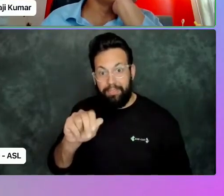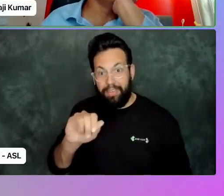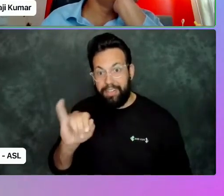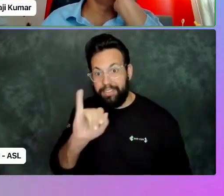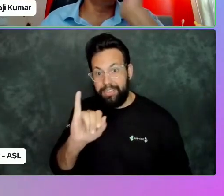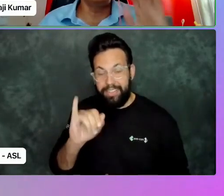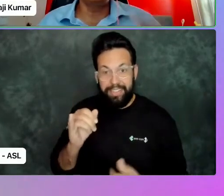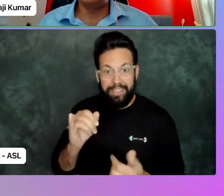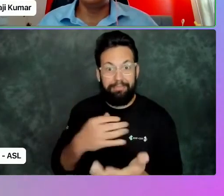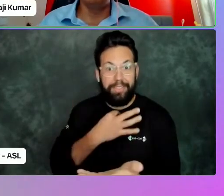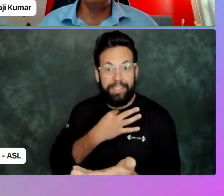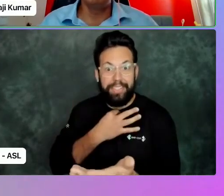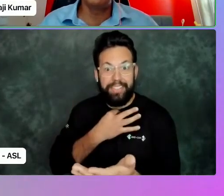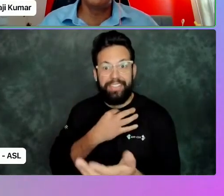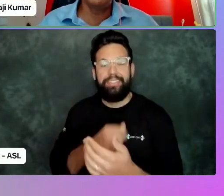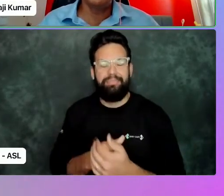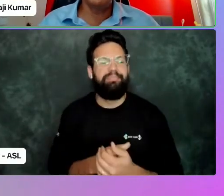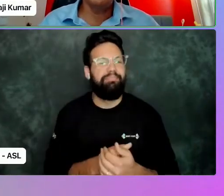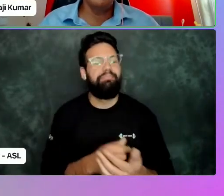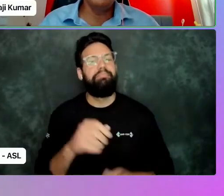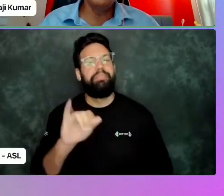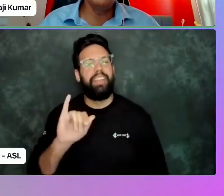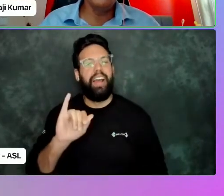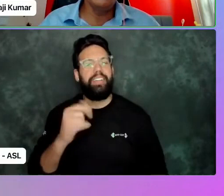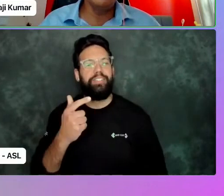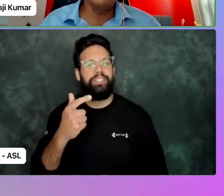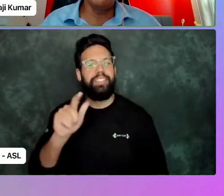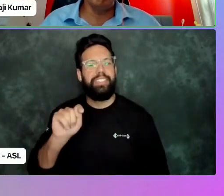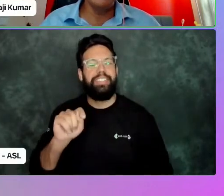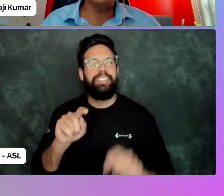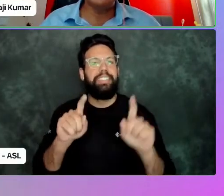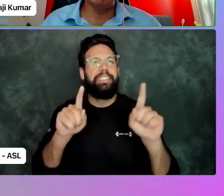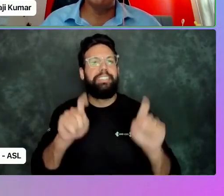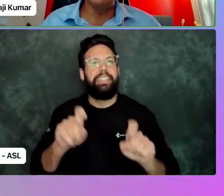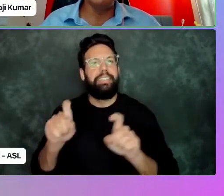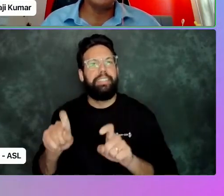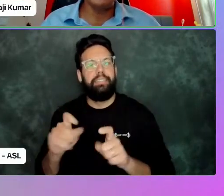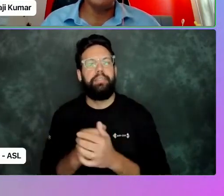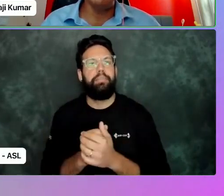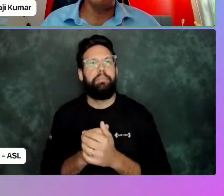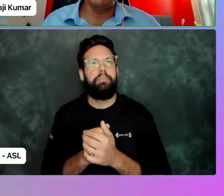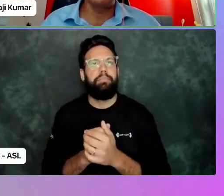IGT testing. They do need a base level understanding